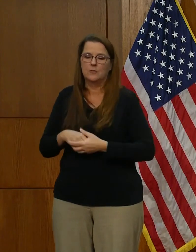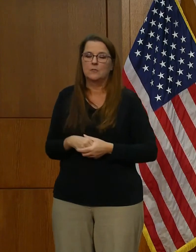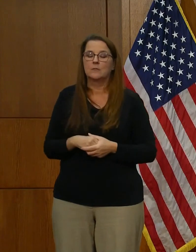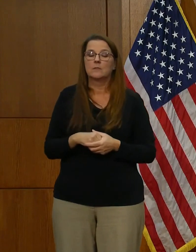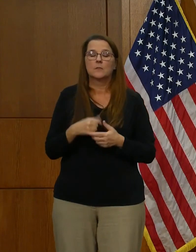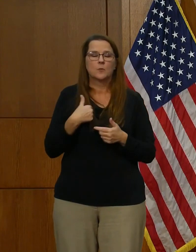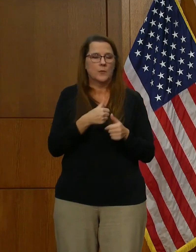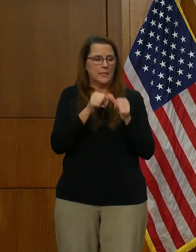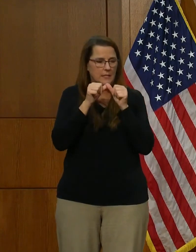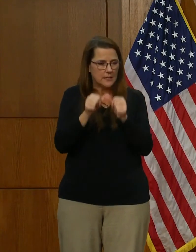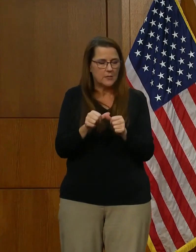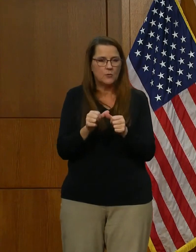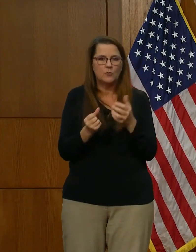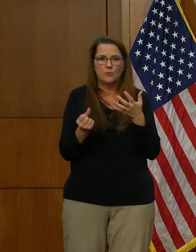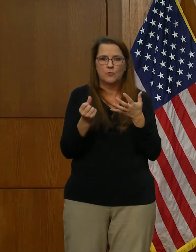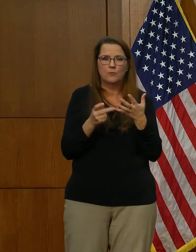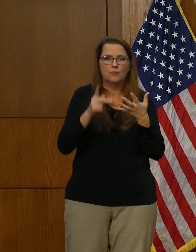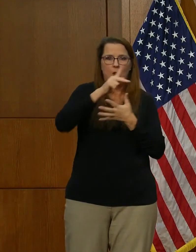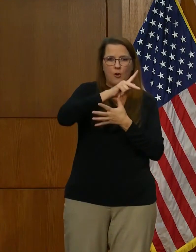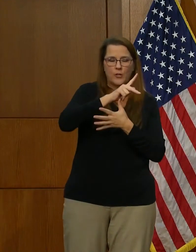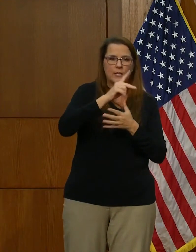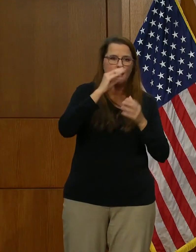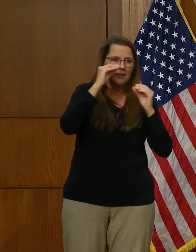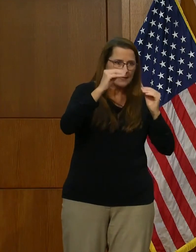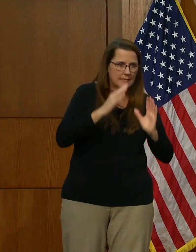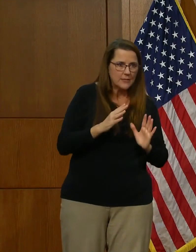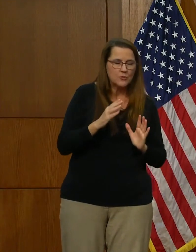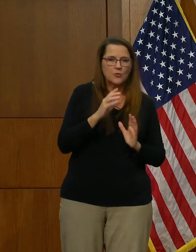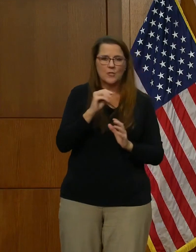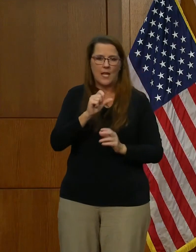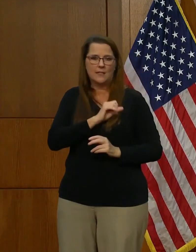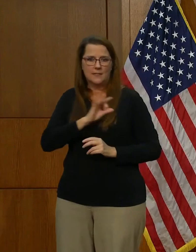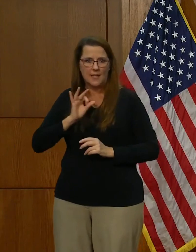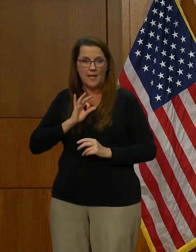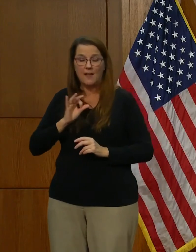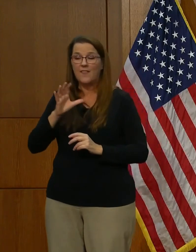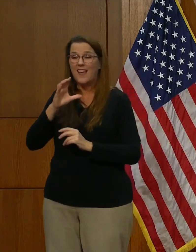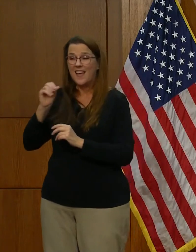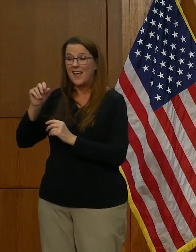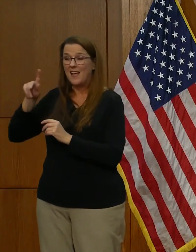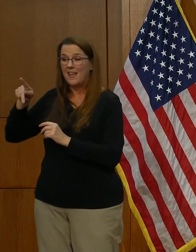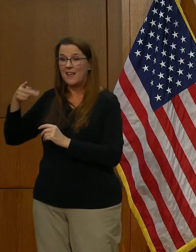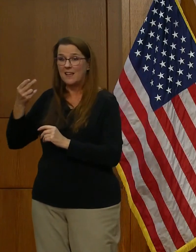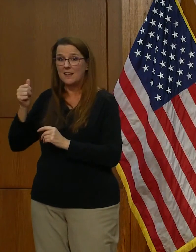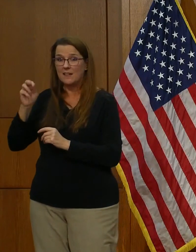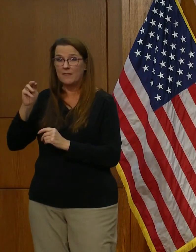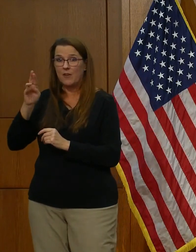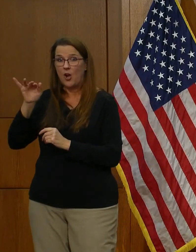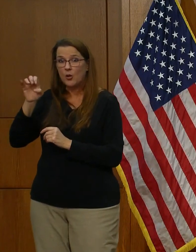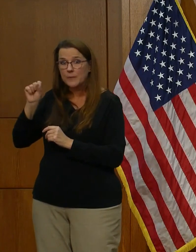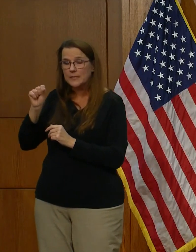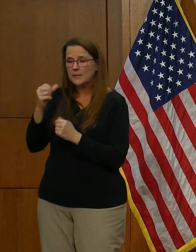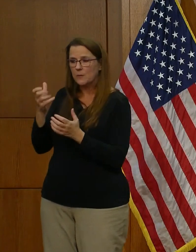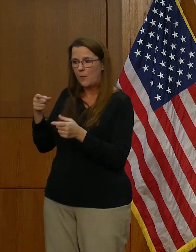ARE CONTINUING TO PRIORITIZE VACCINATING TEACHERS AND SCHOOL STAFF, AND WE'RE ENCOURAGING